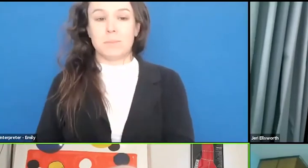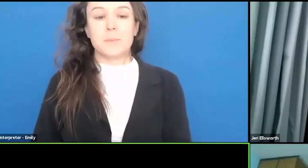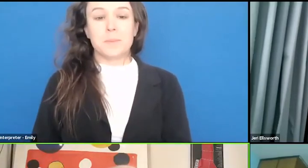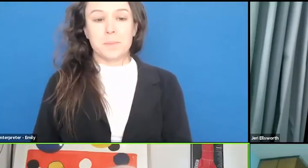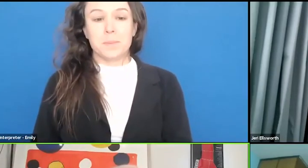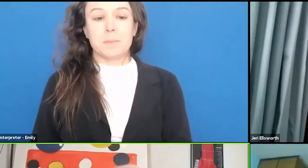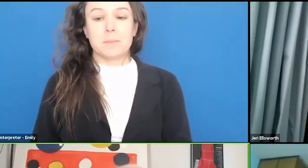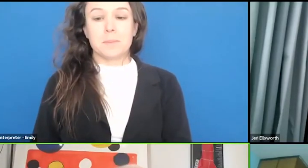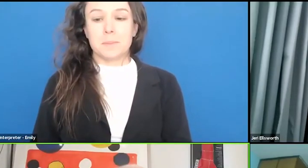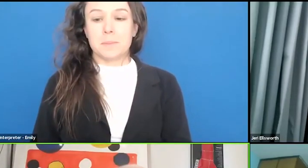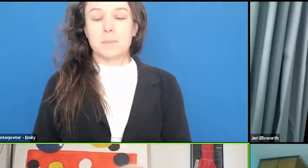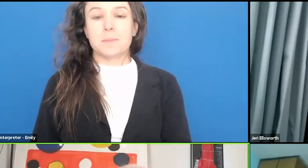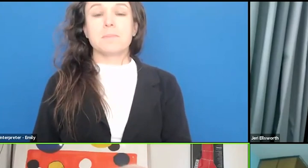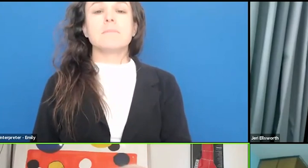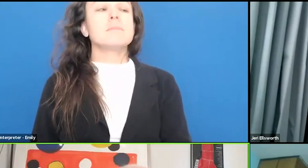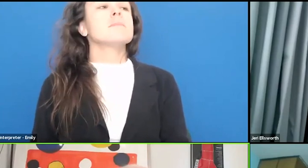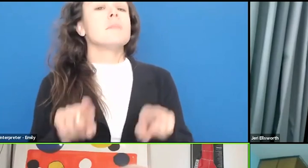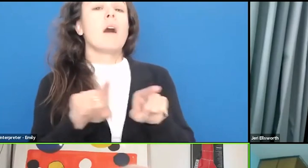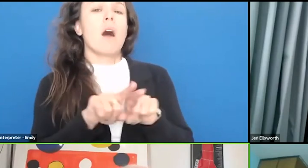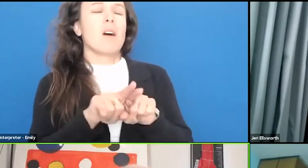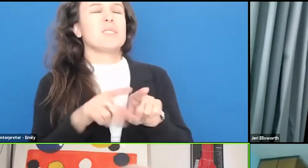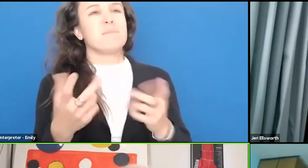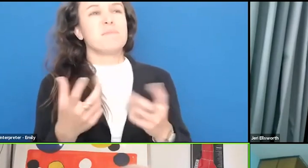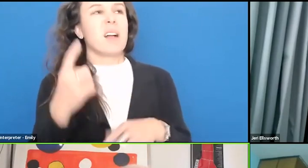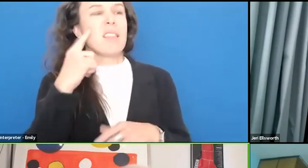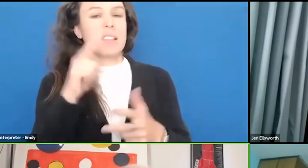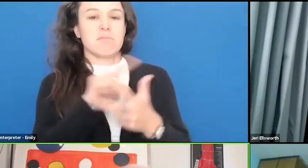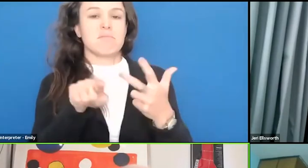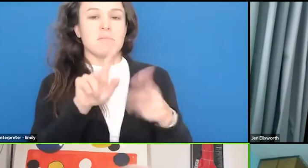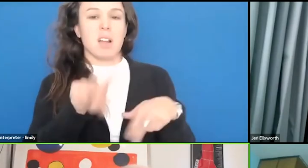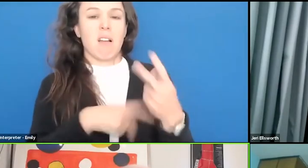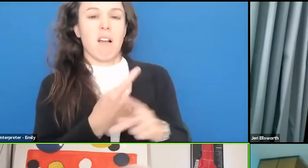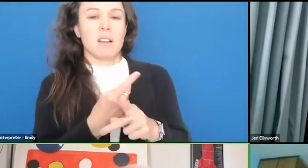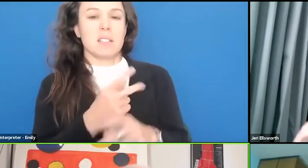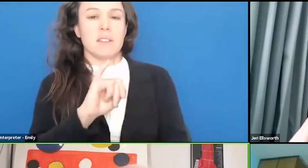Let me just add I think there are really only three types of interface design: past,